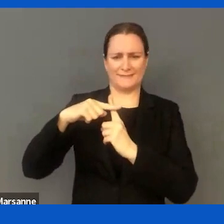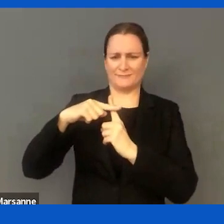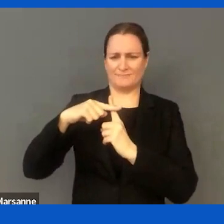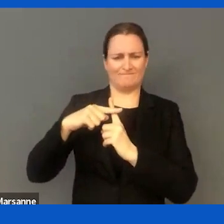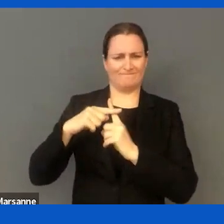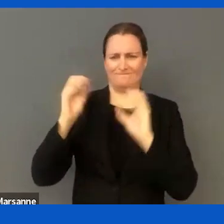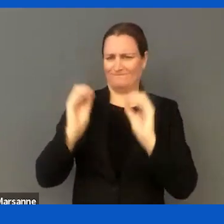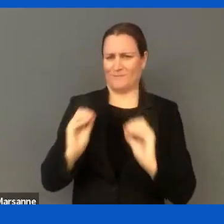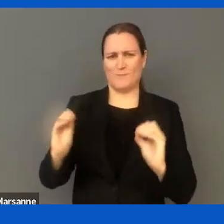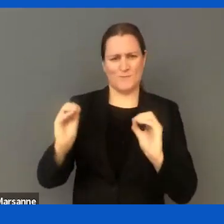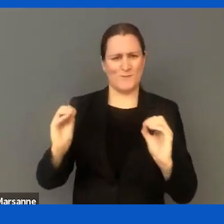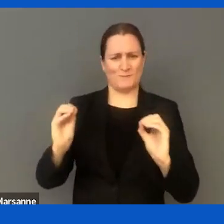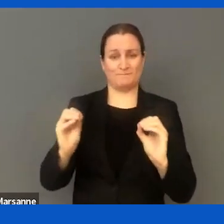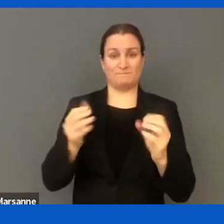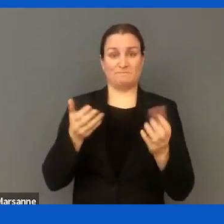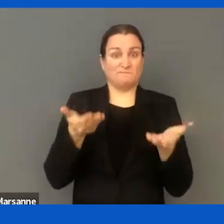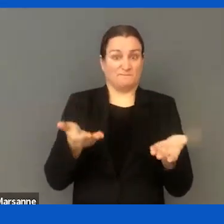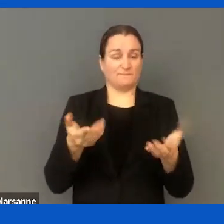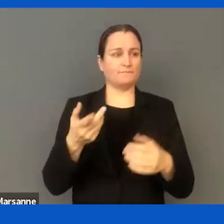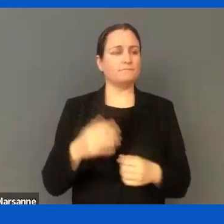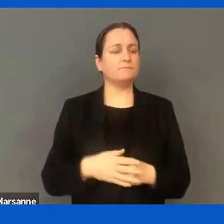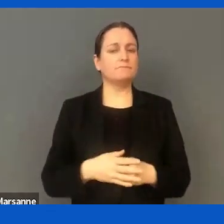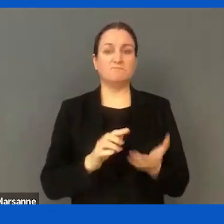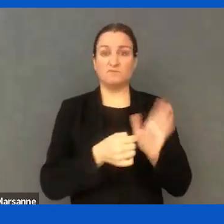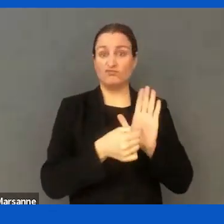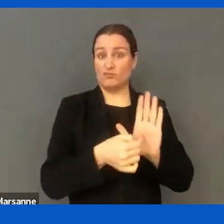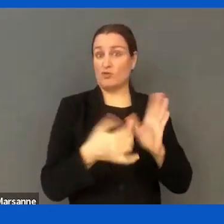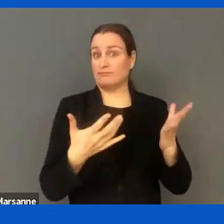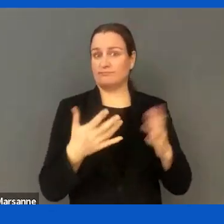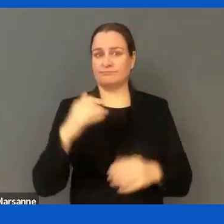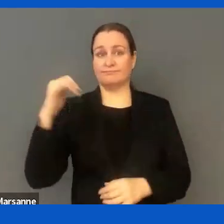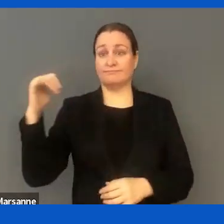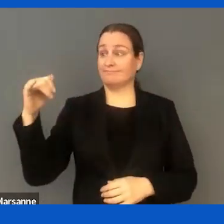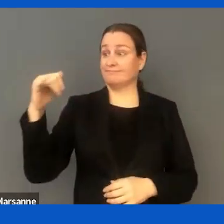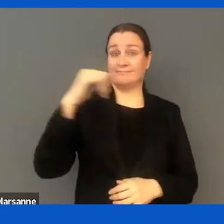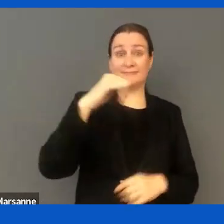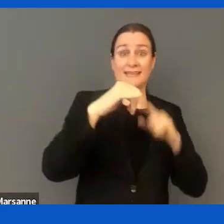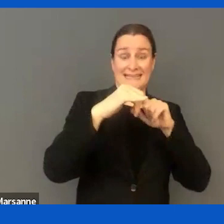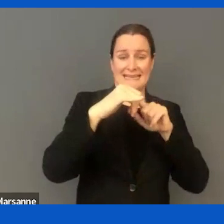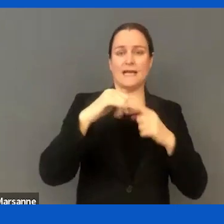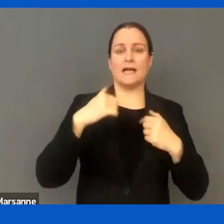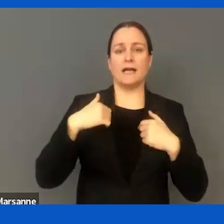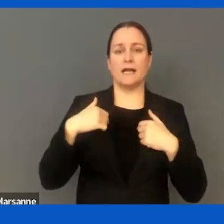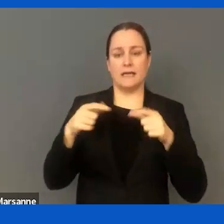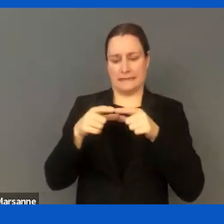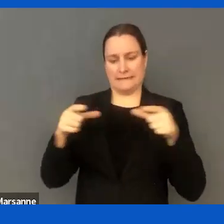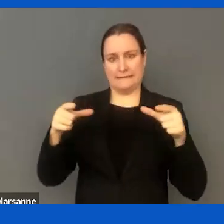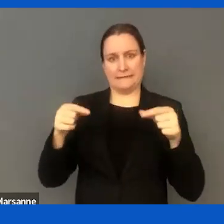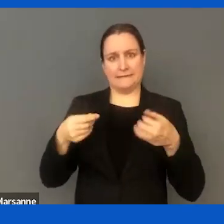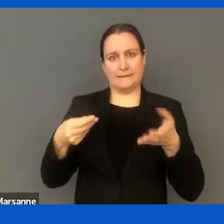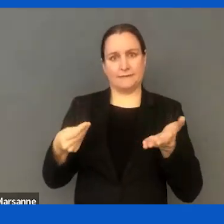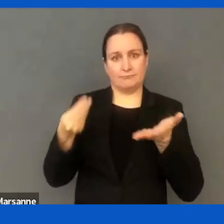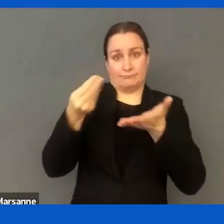company where the overlay system broke the booking system so then what's the point.